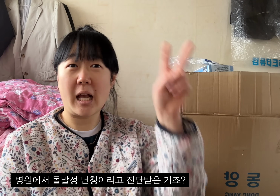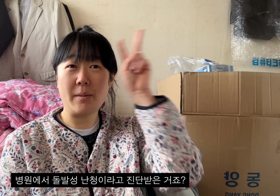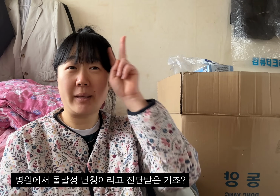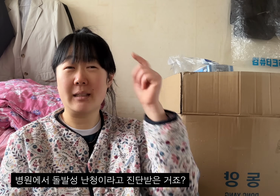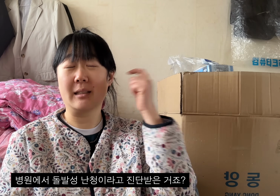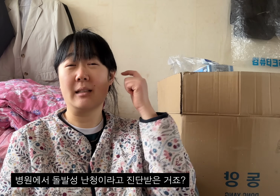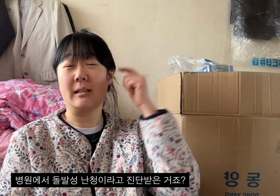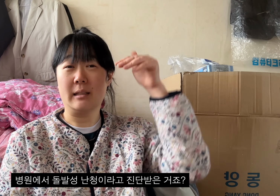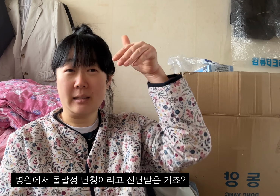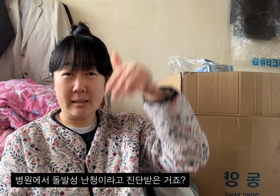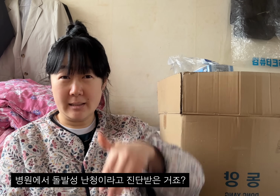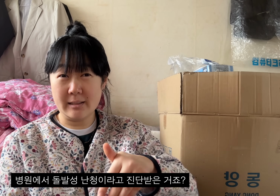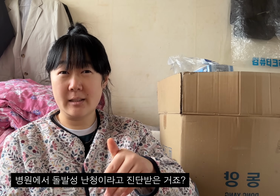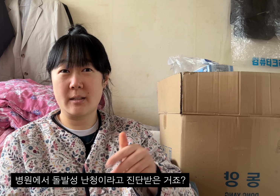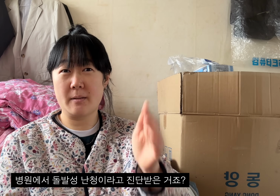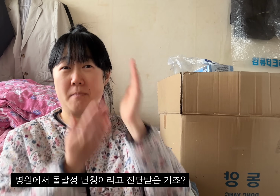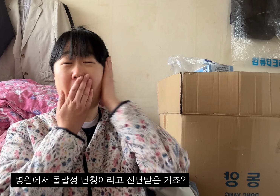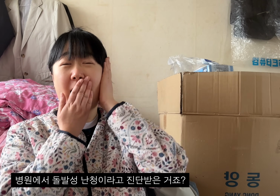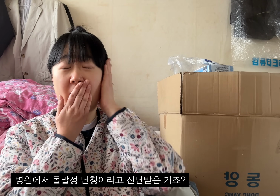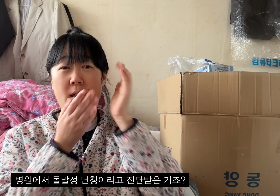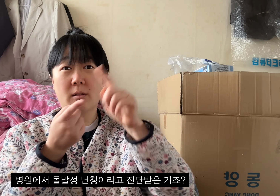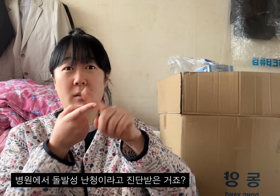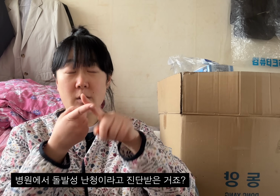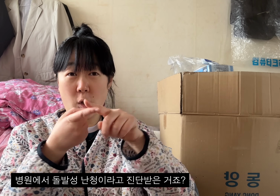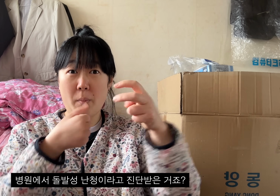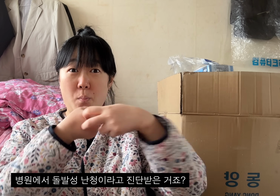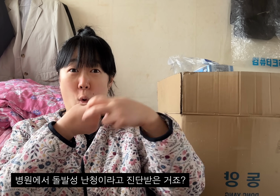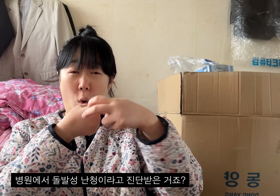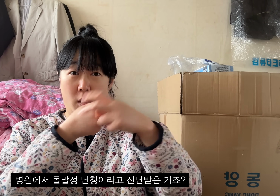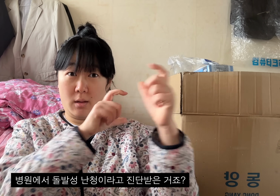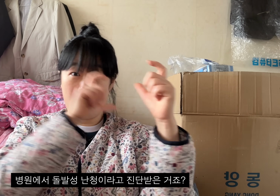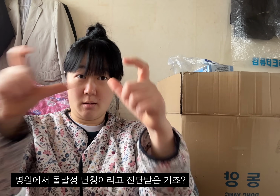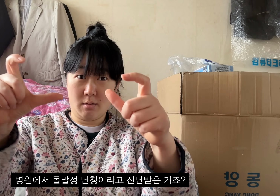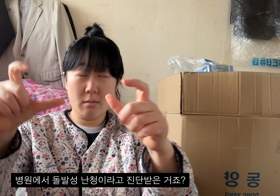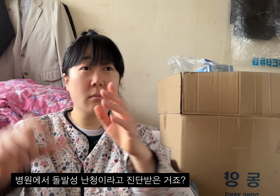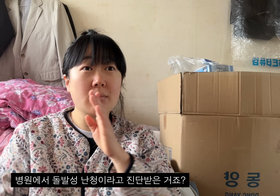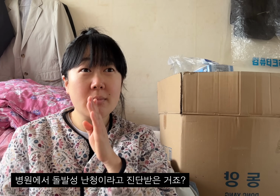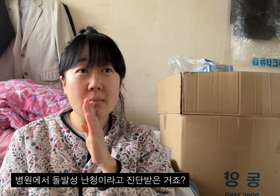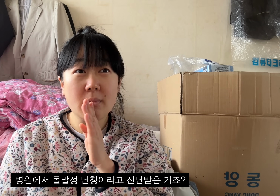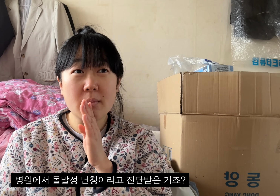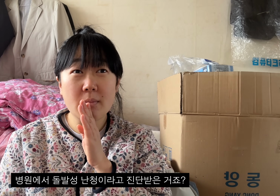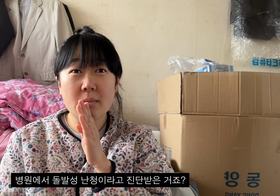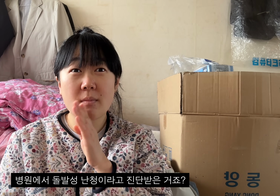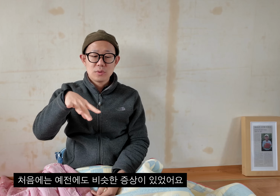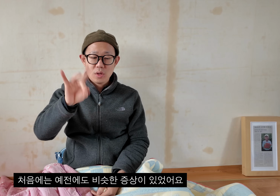So the hospital diagnosed it as sudden hearing loss?